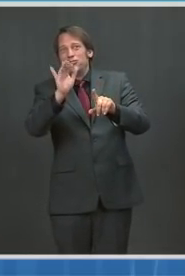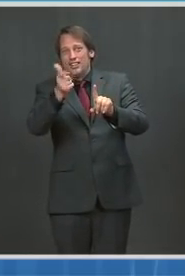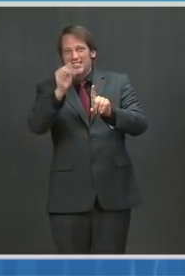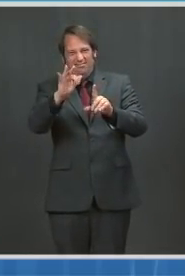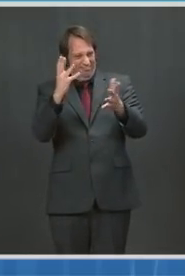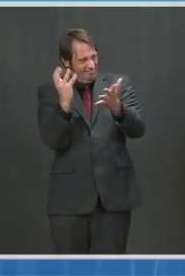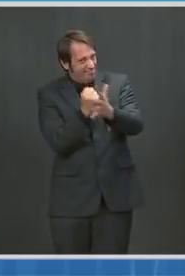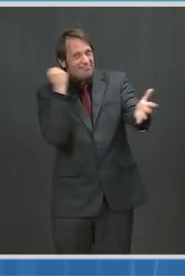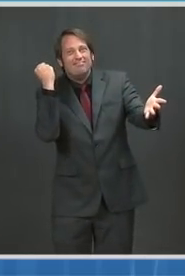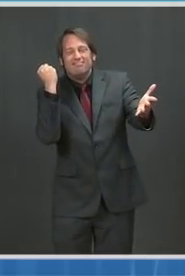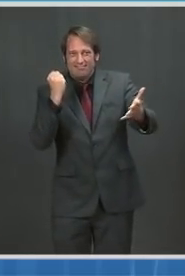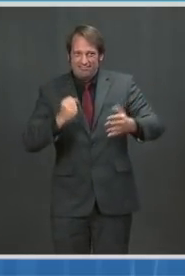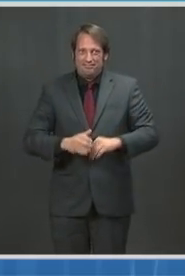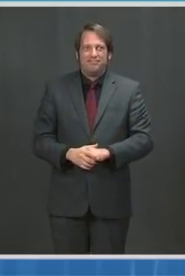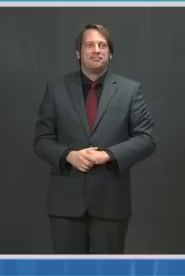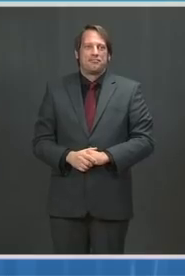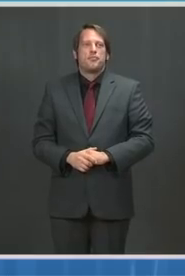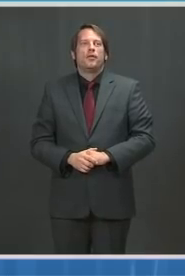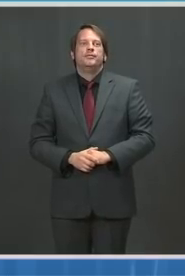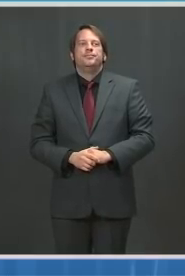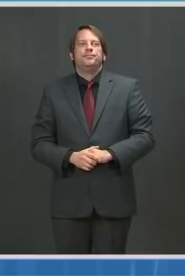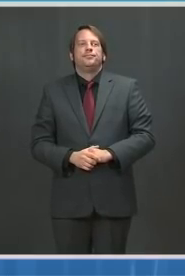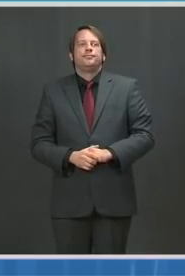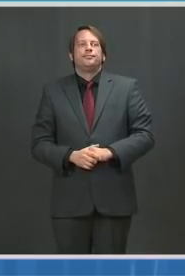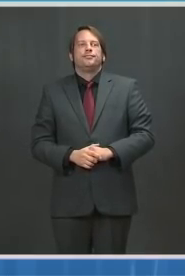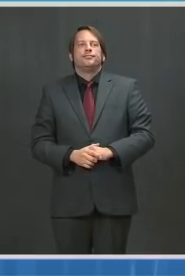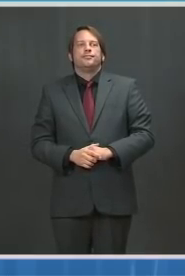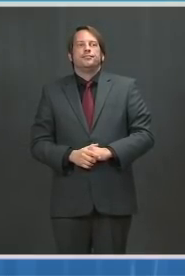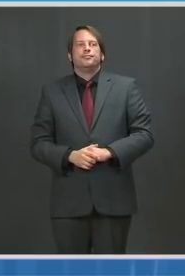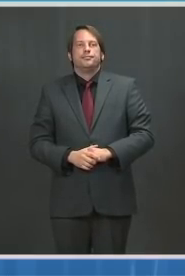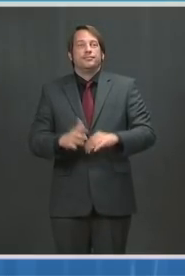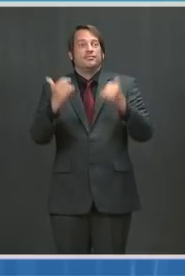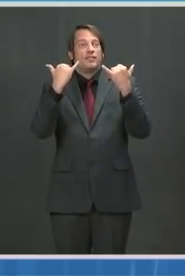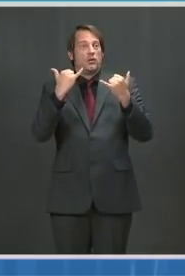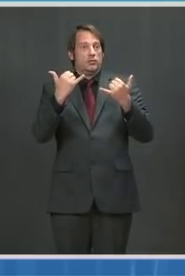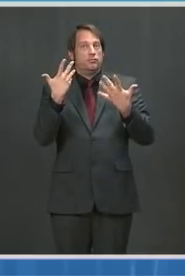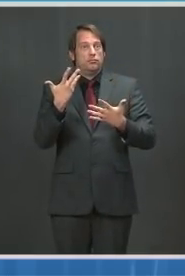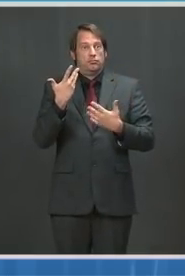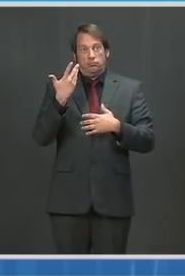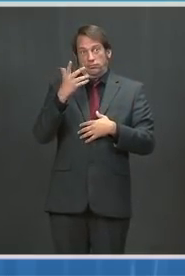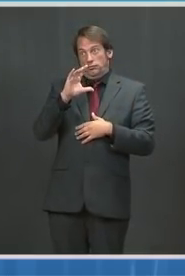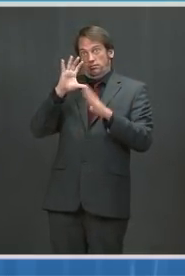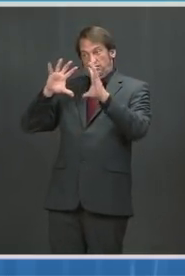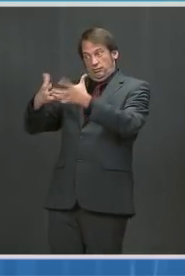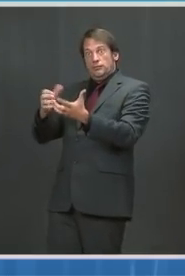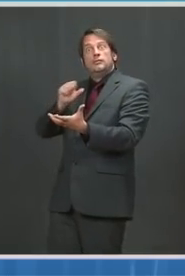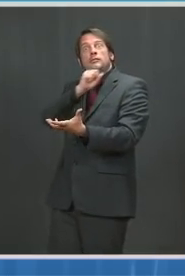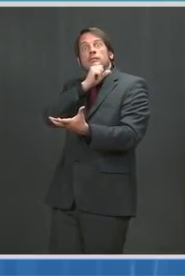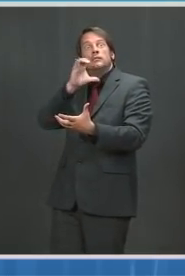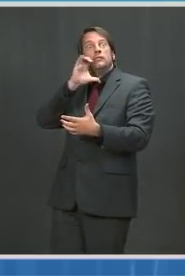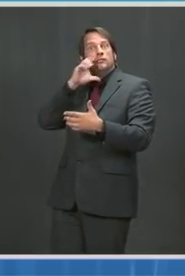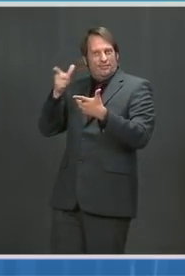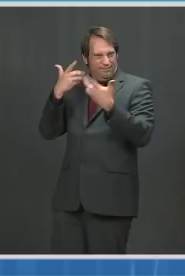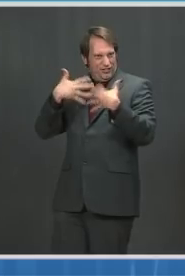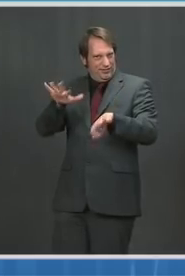At this point, over 76 percent of seniors have had at least their first shot. If you know a senior who has not yet